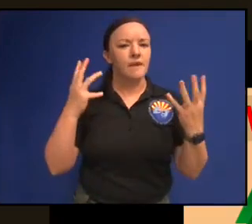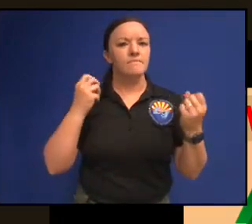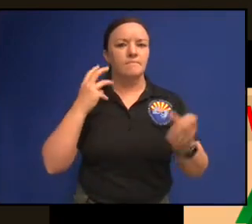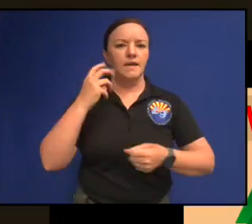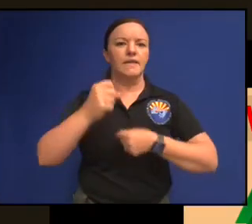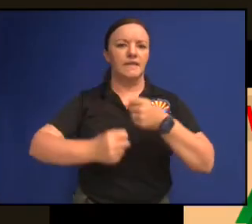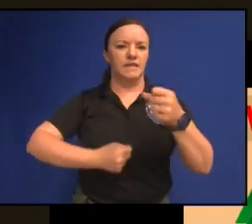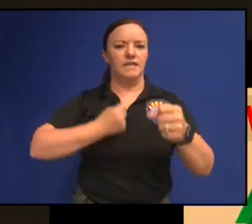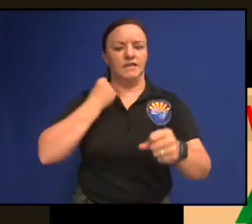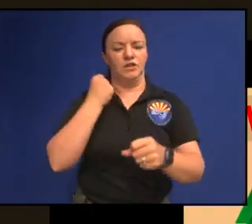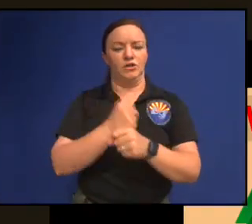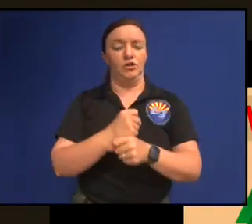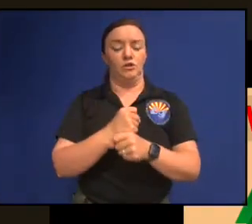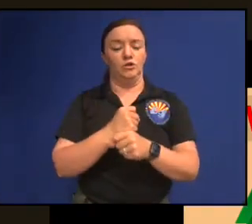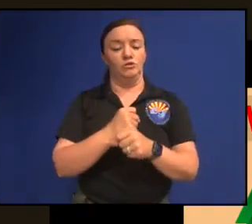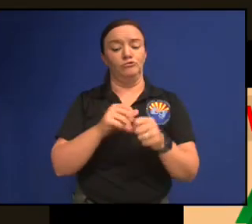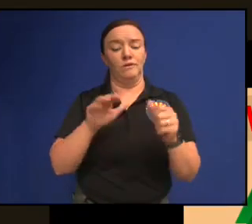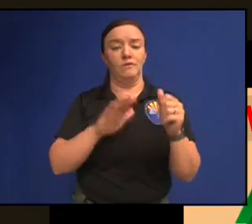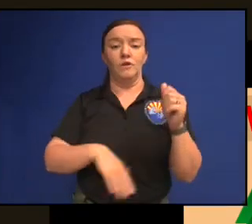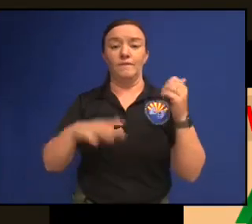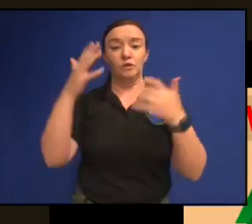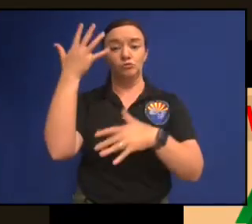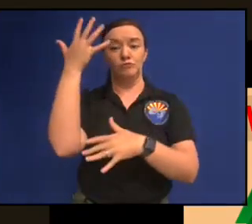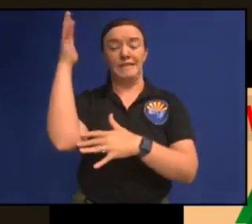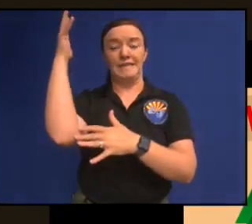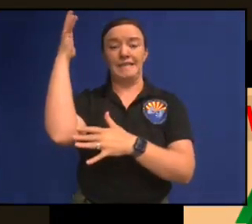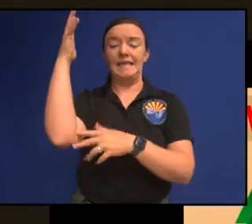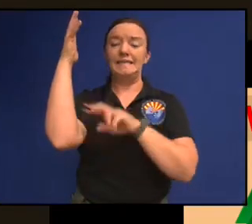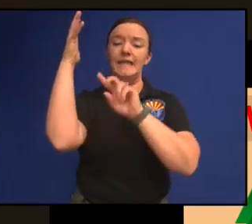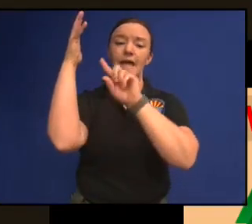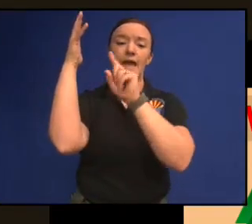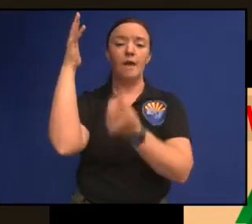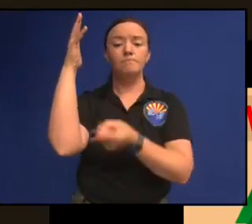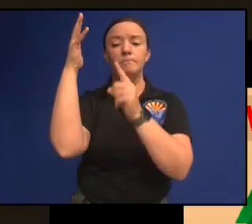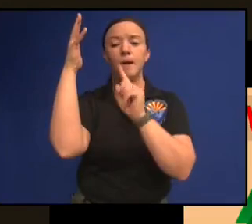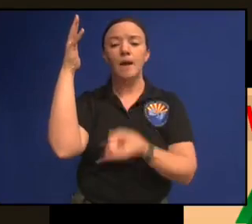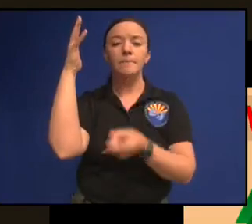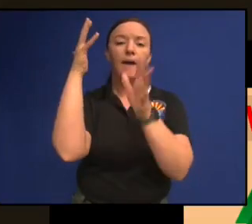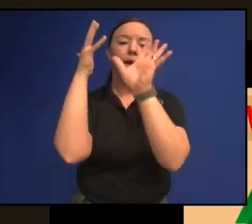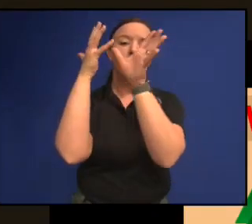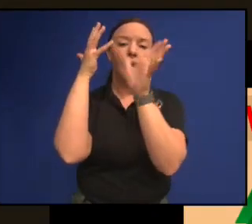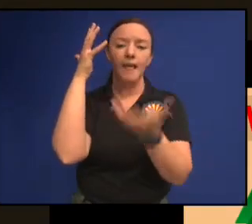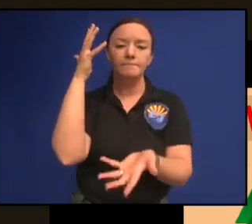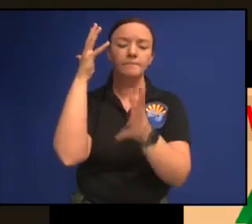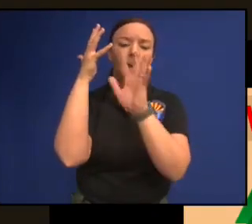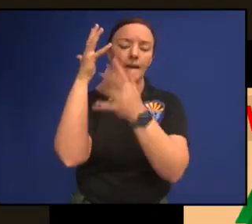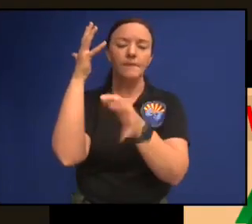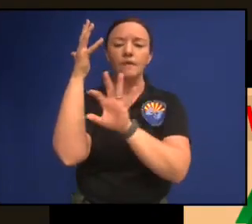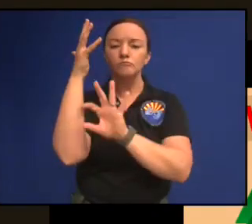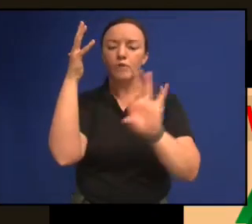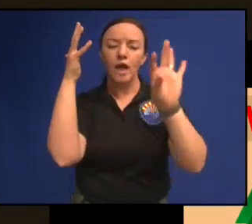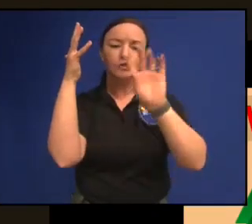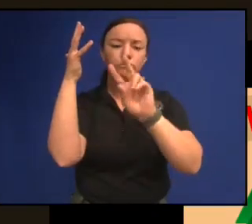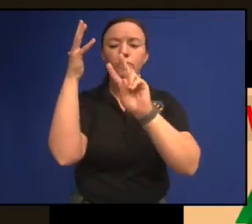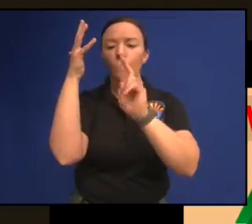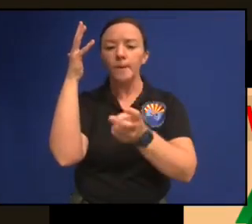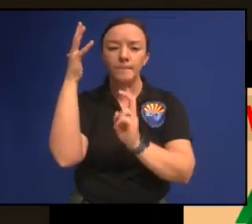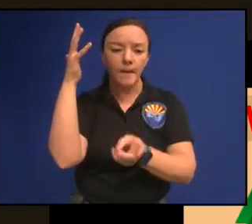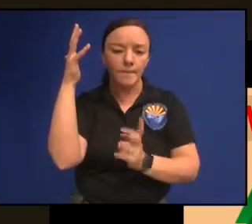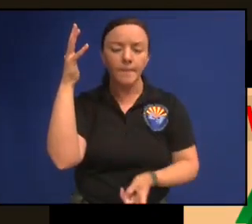THEY DROP NEEDLES AND LEAVES AND TWIGS AND IT CREATES A DEEP LAYER OF LITTER AND DUFF THAT ACTS AS A SPONGE.